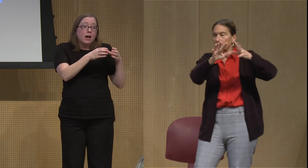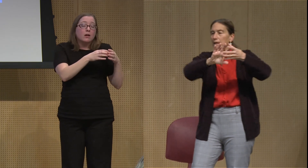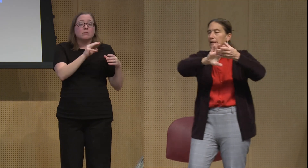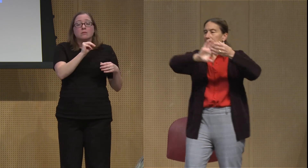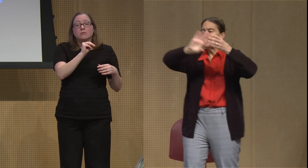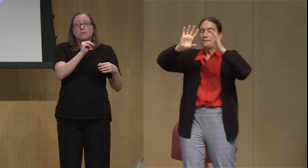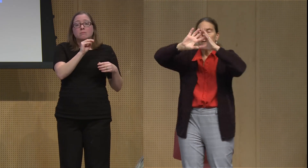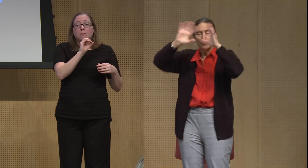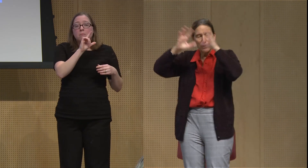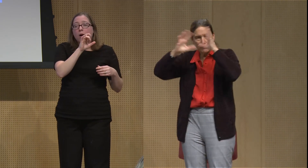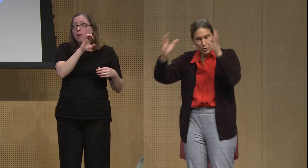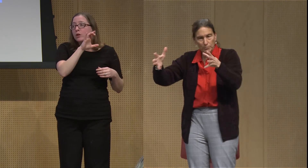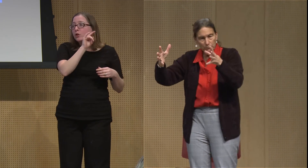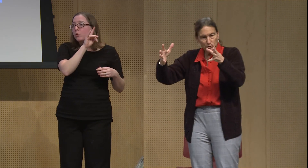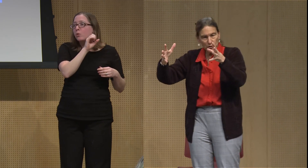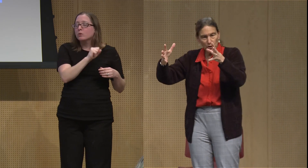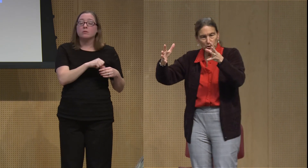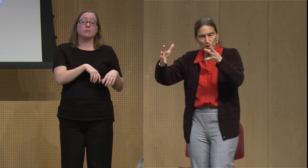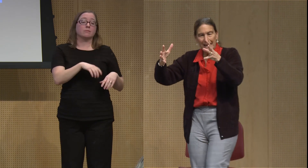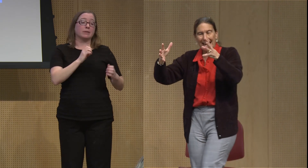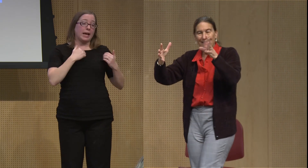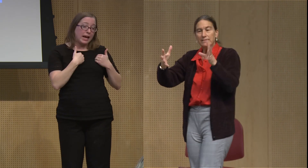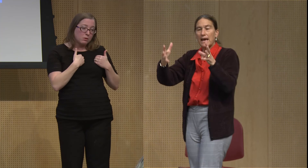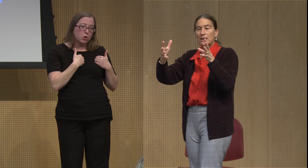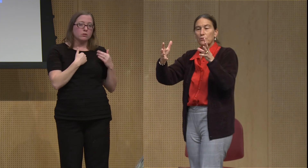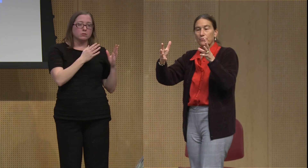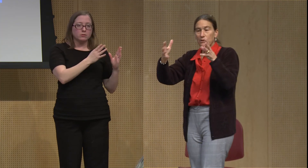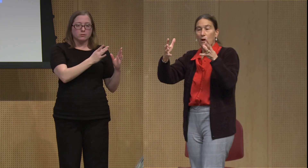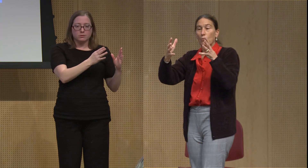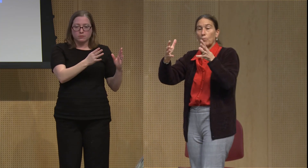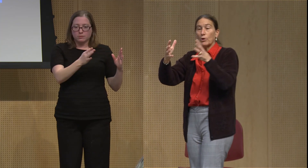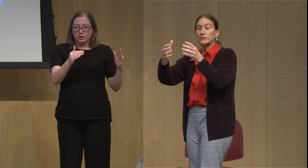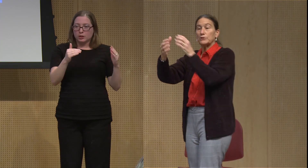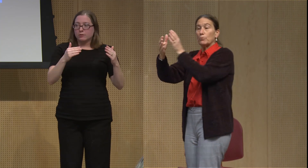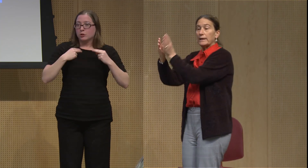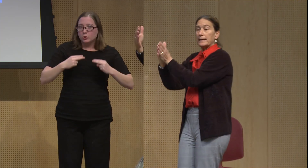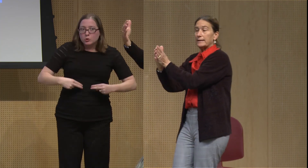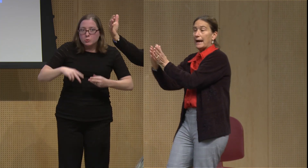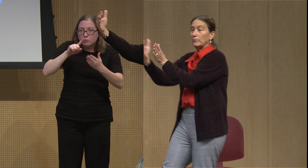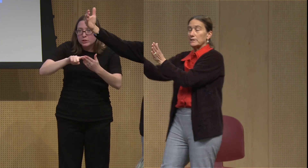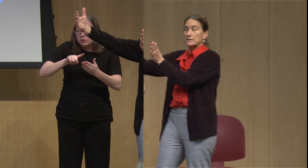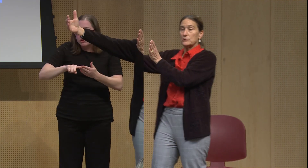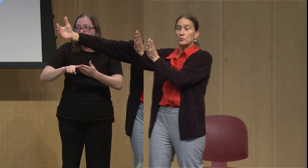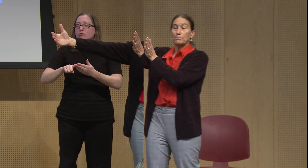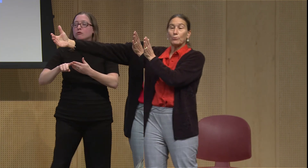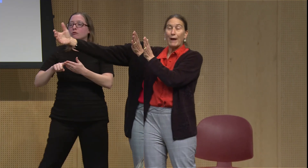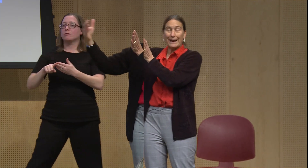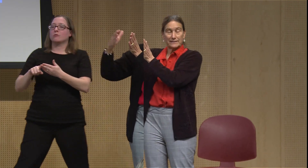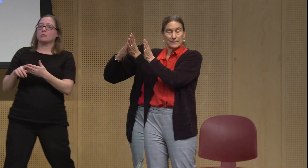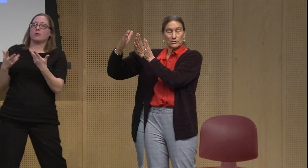GETS INTO KIND OF HUMAN RESEARCH, AND THEN YOU FIGURE OUT WHAT WORKS, AND YOU WANT TO GET IT OUT INTO PRACTICE